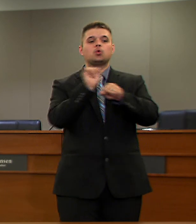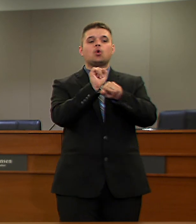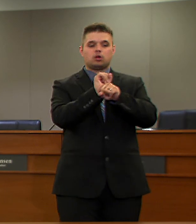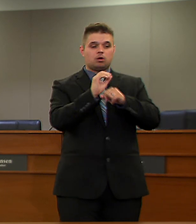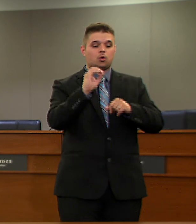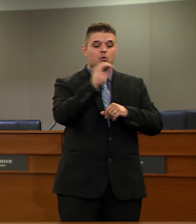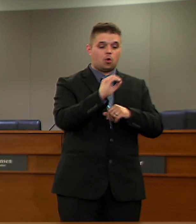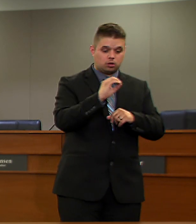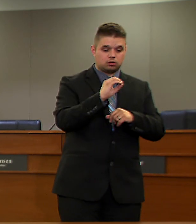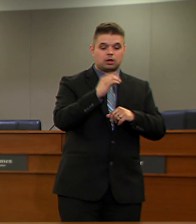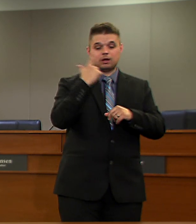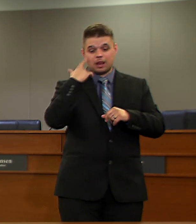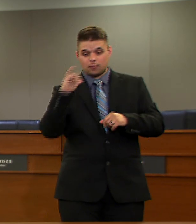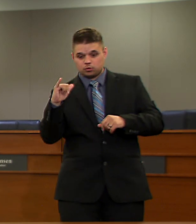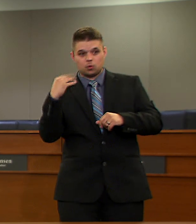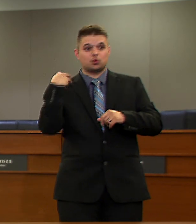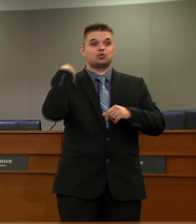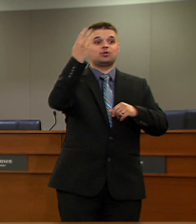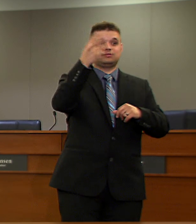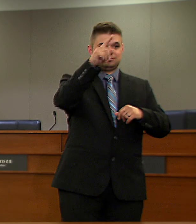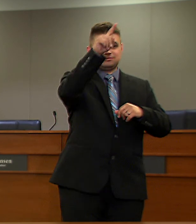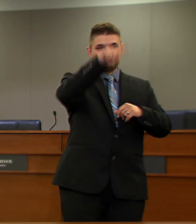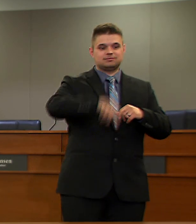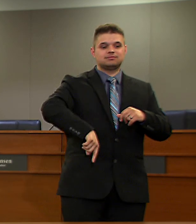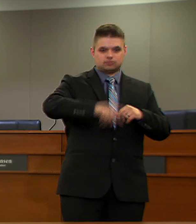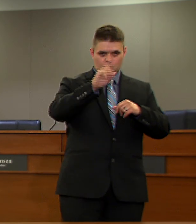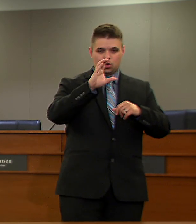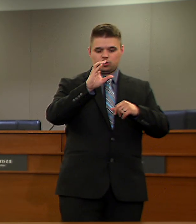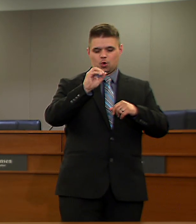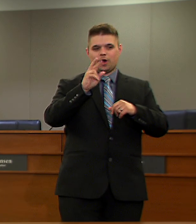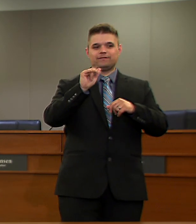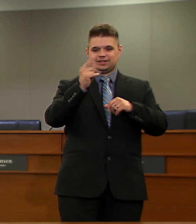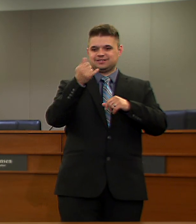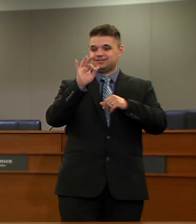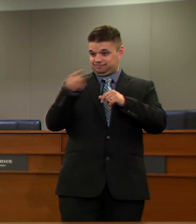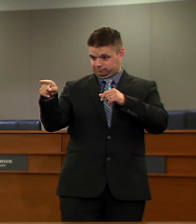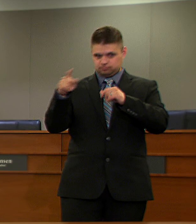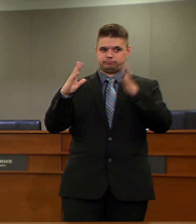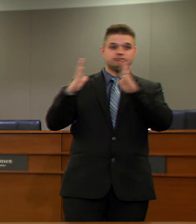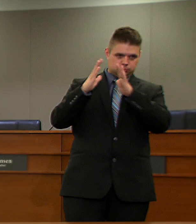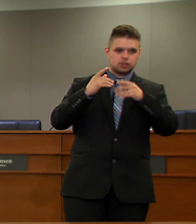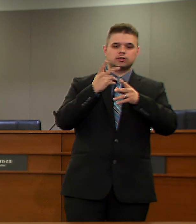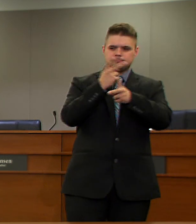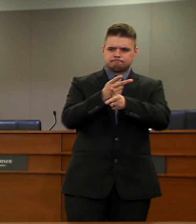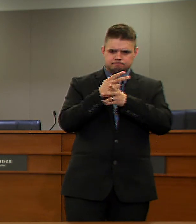remains contained across the West Coast. The Governor stressed that in